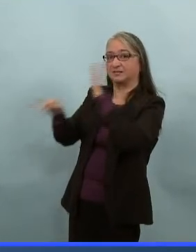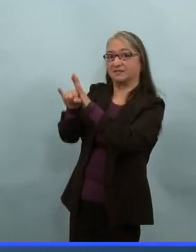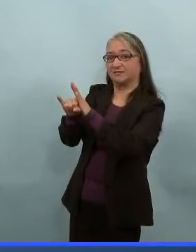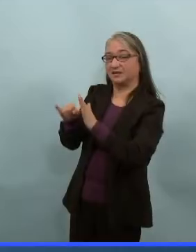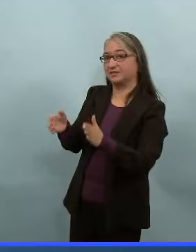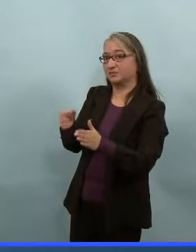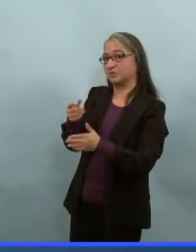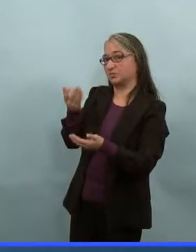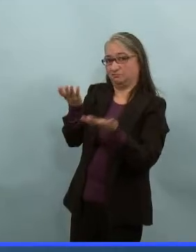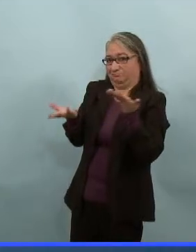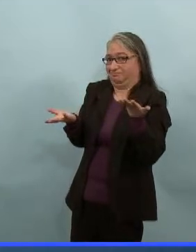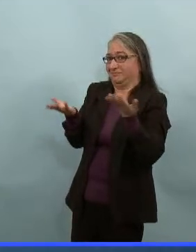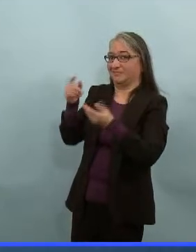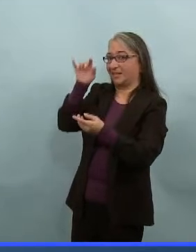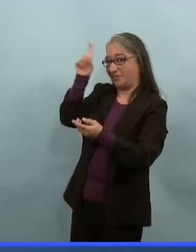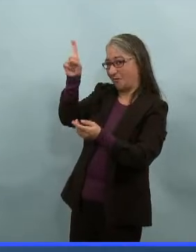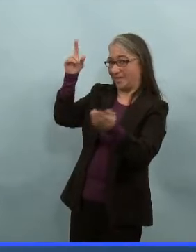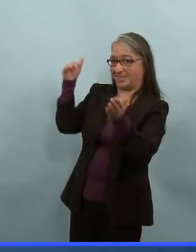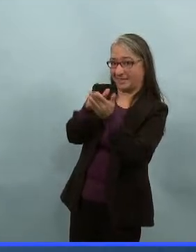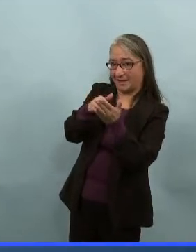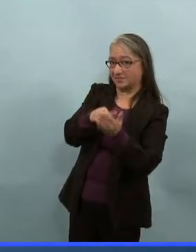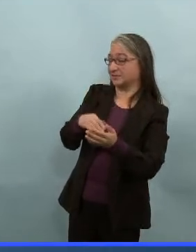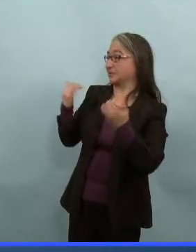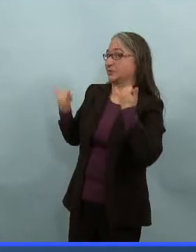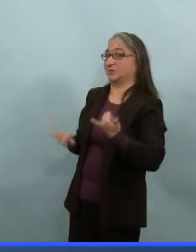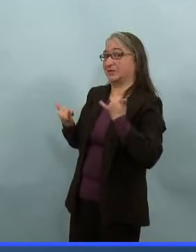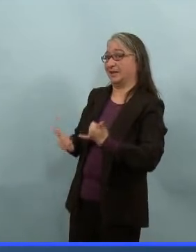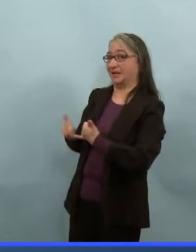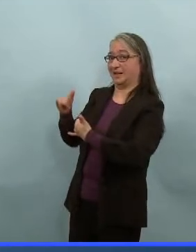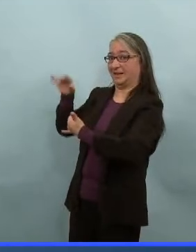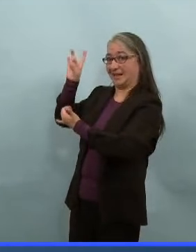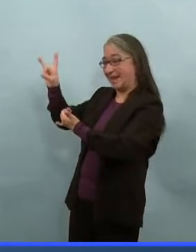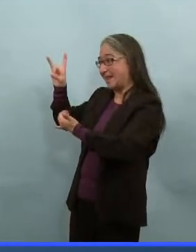what what does that tell you about the transmissive the transmissibility of this variant